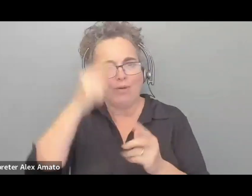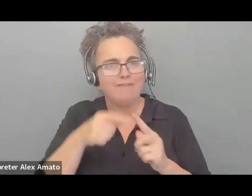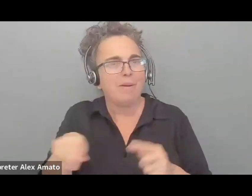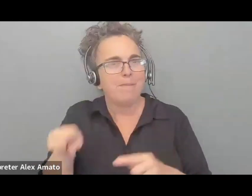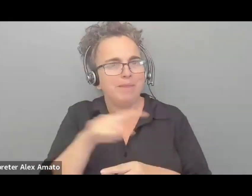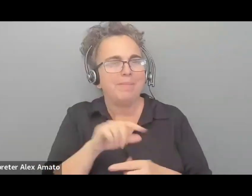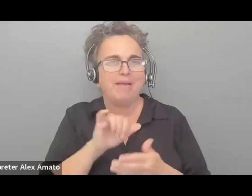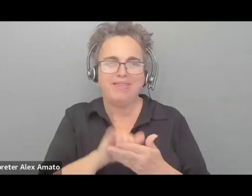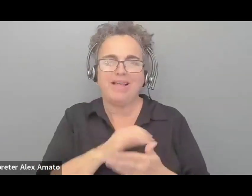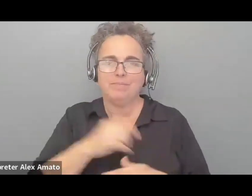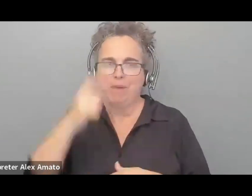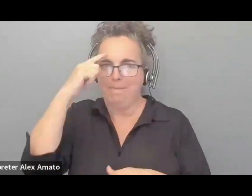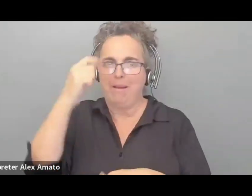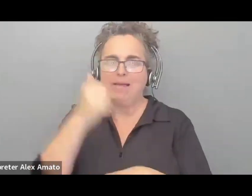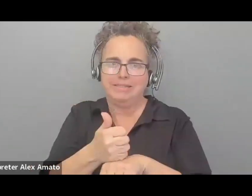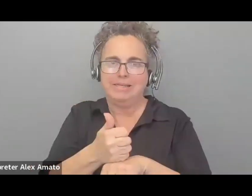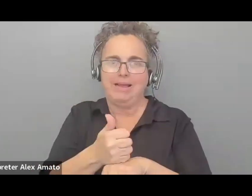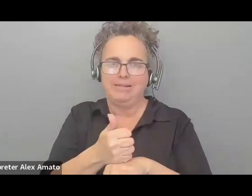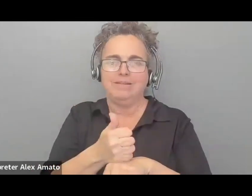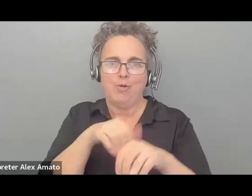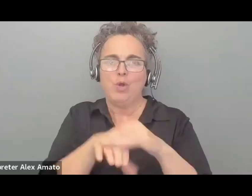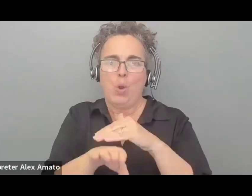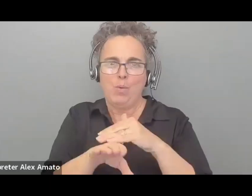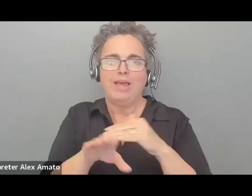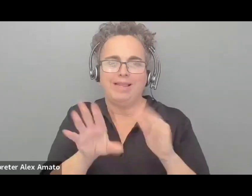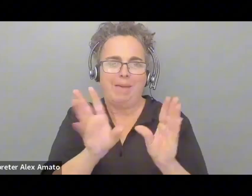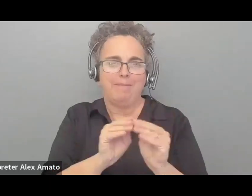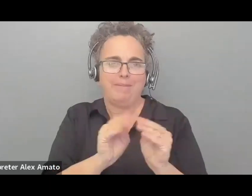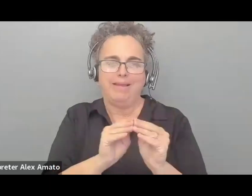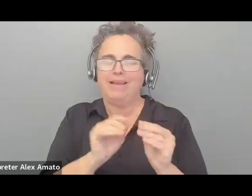So I, I just think that that's a really easy solve for the,